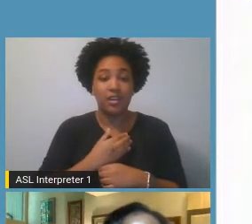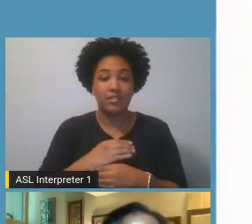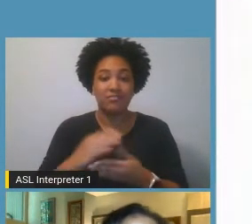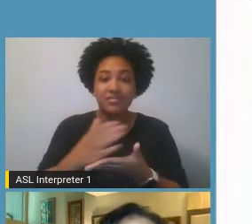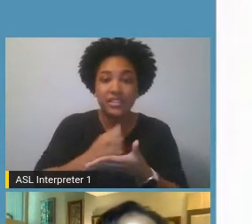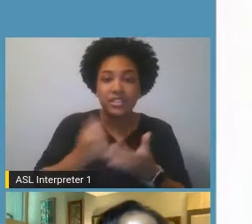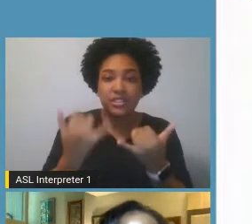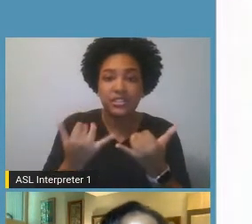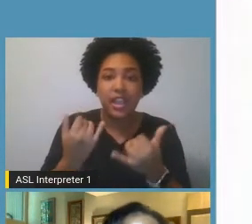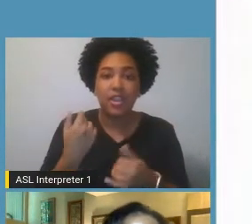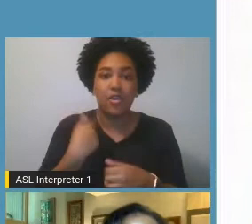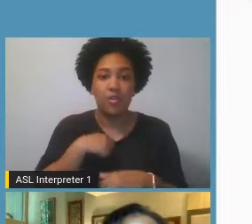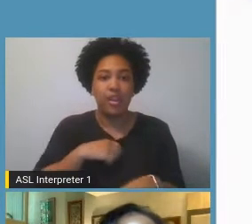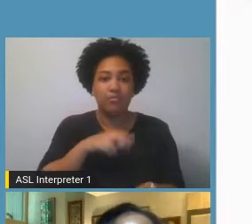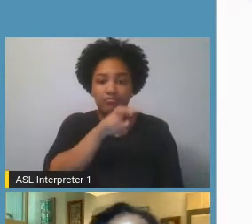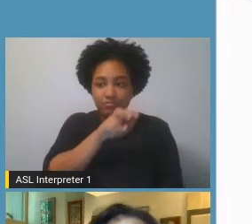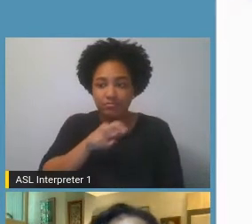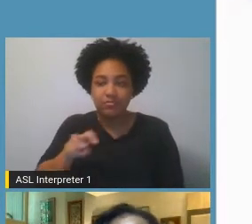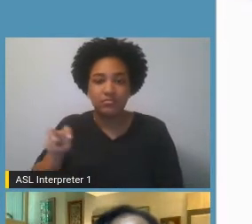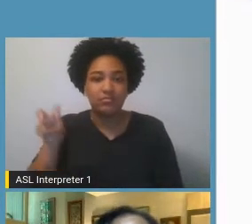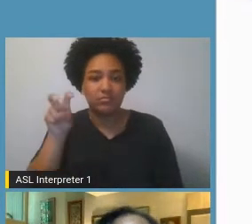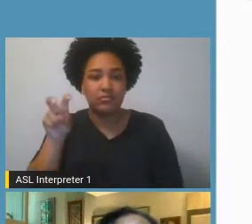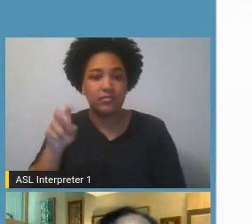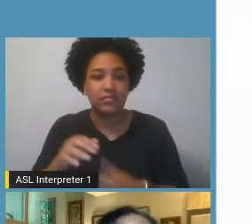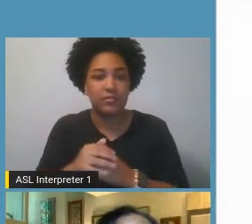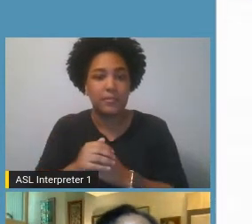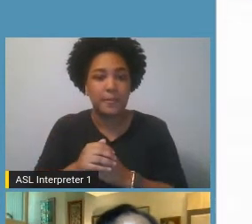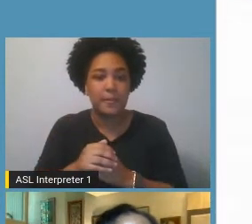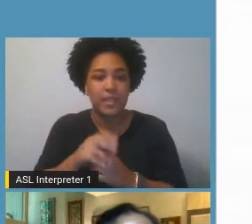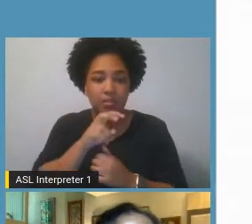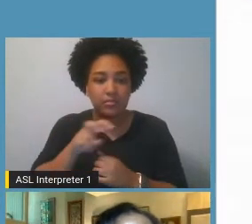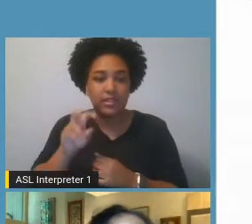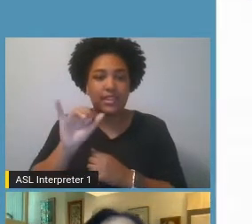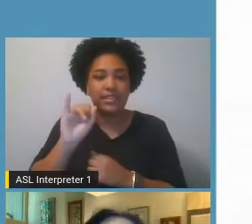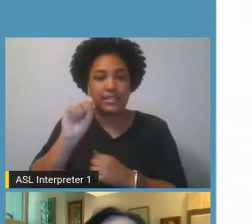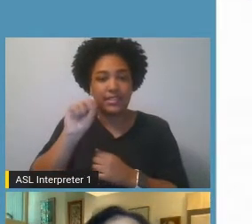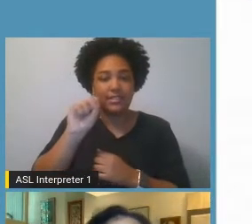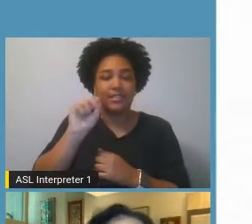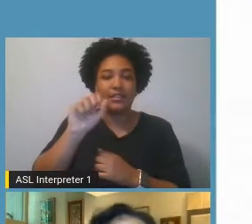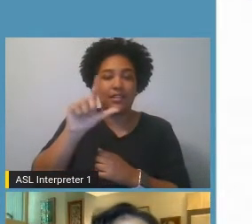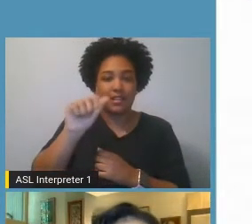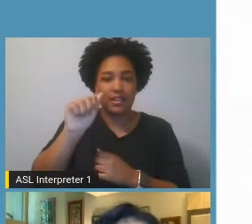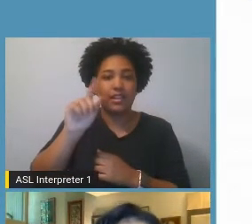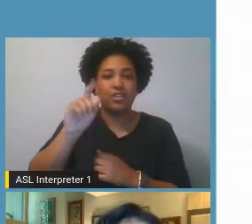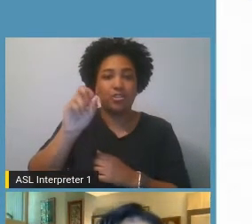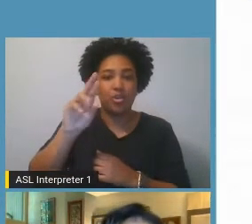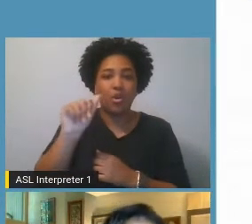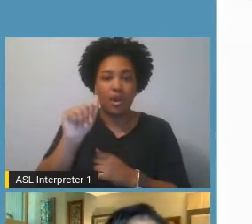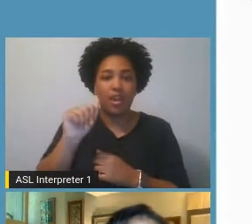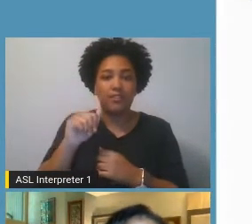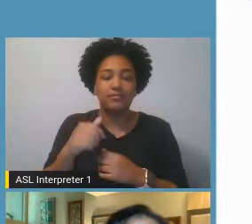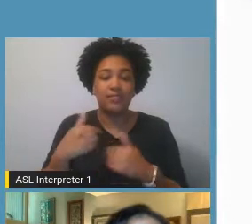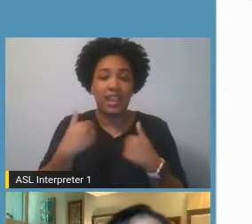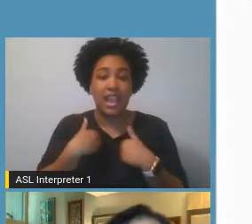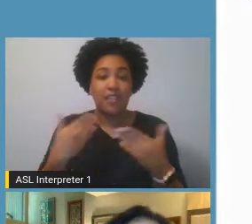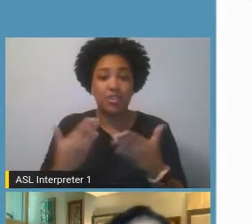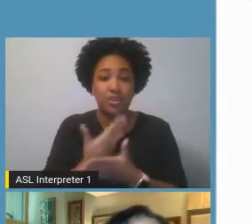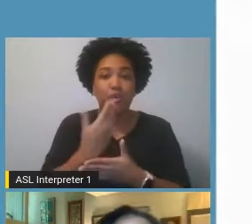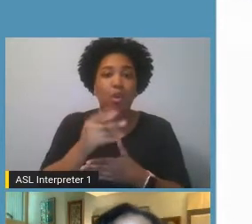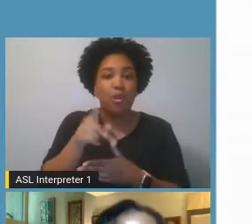Content DM to Islandora we had a new prototype, gateway, working with special collections